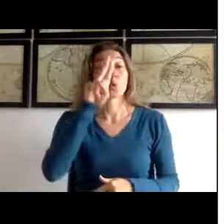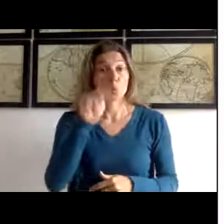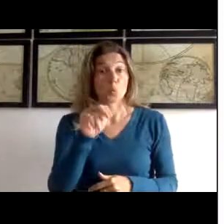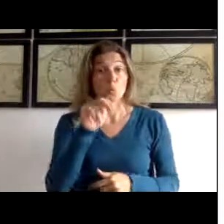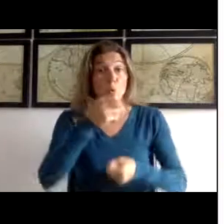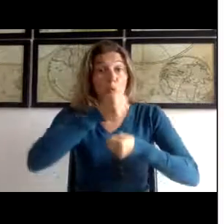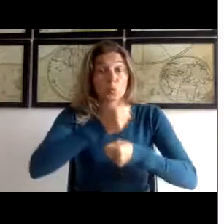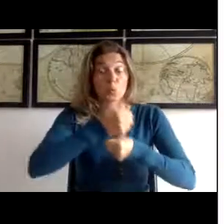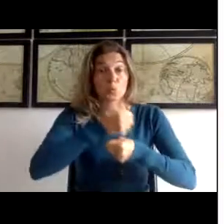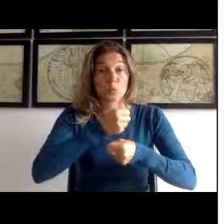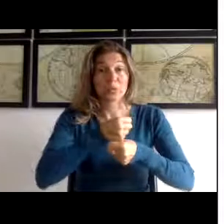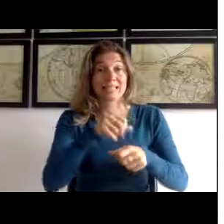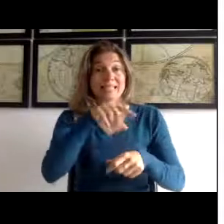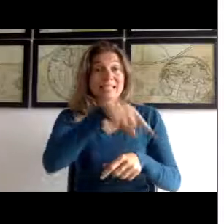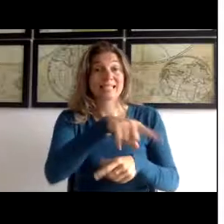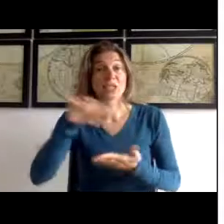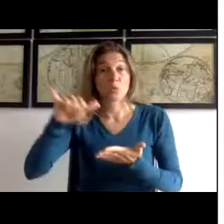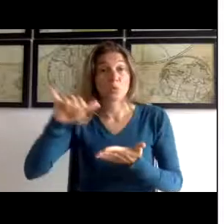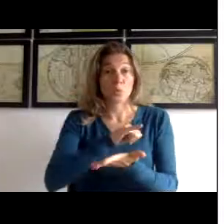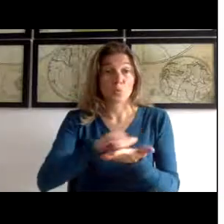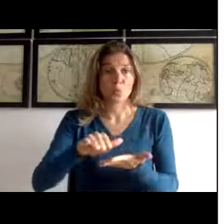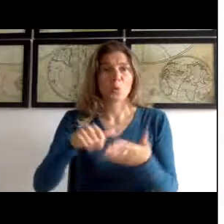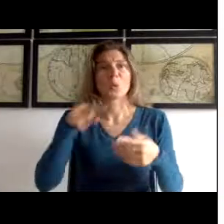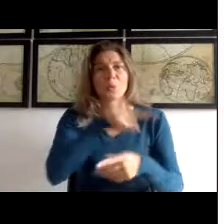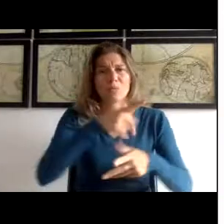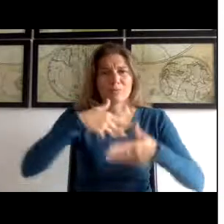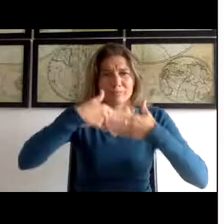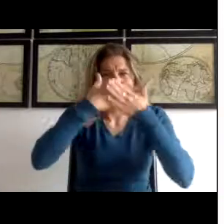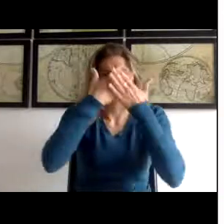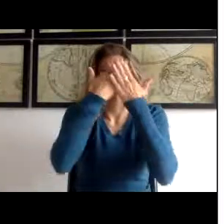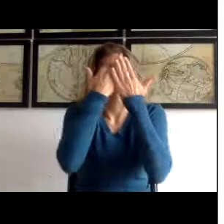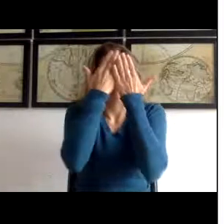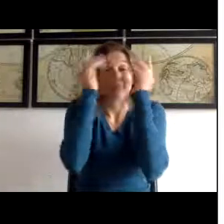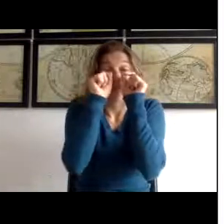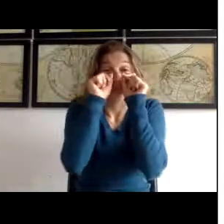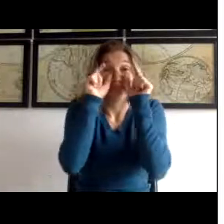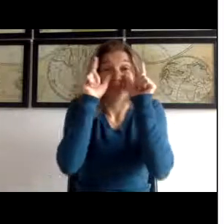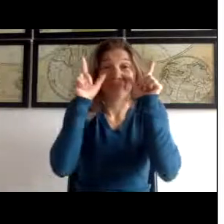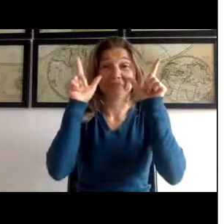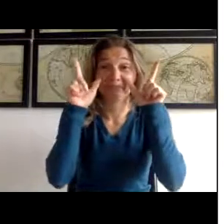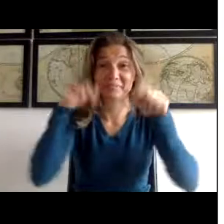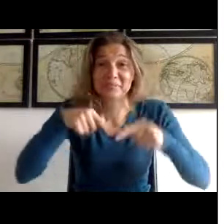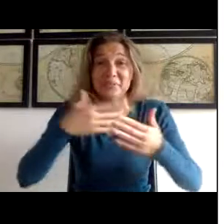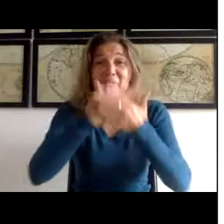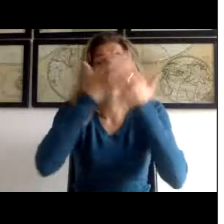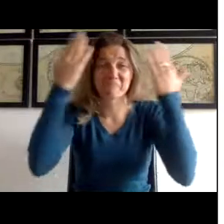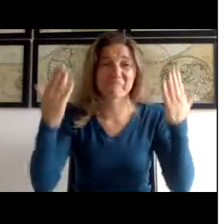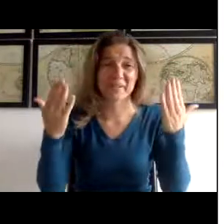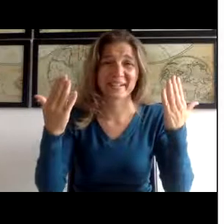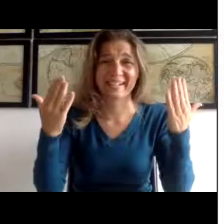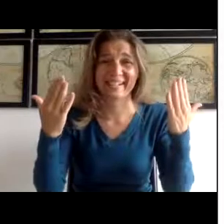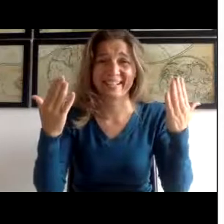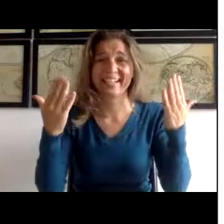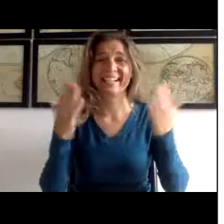in new York, so very early to be with us this morning. And then there will be time for questions and answers.